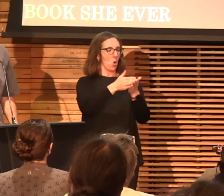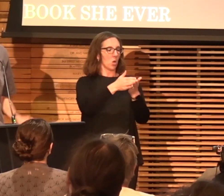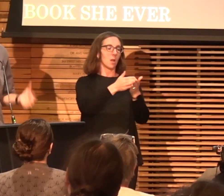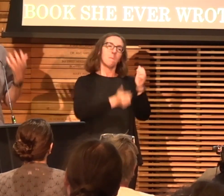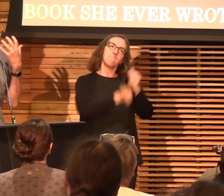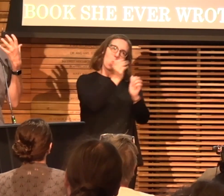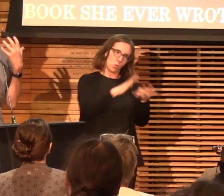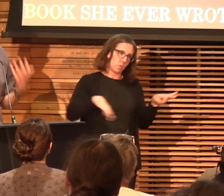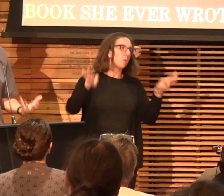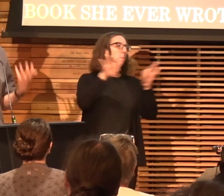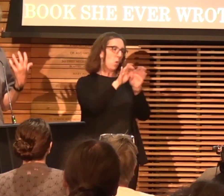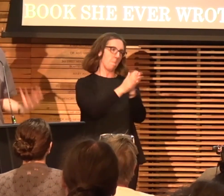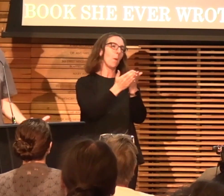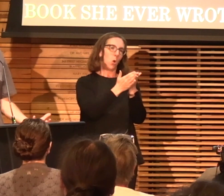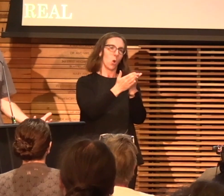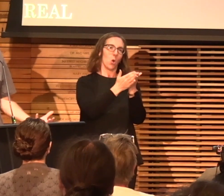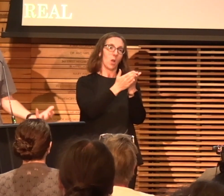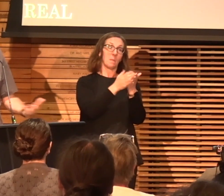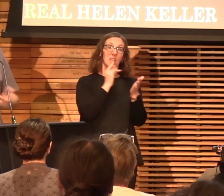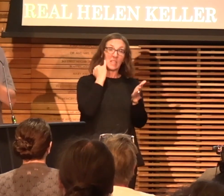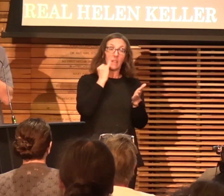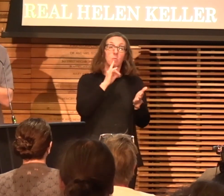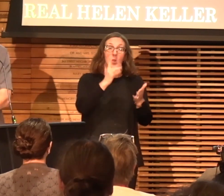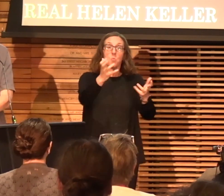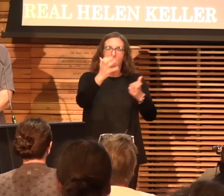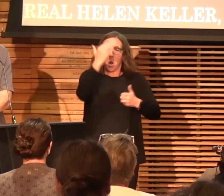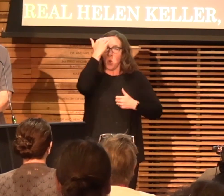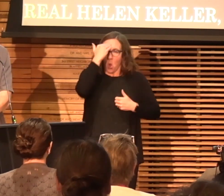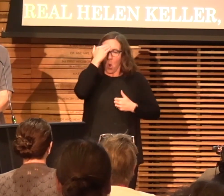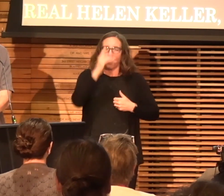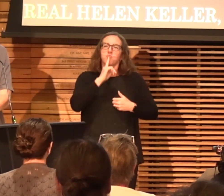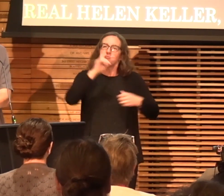If you wanna know the real Helen Keller, read those journals.